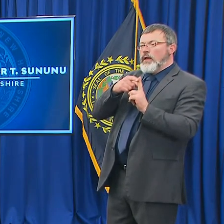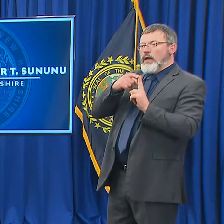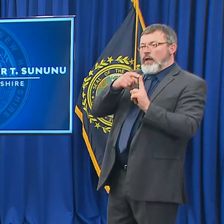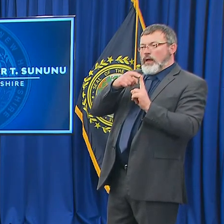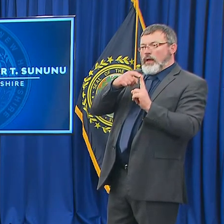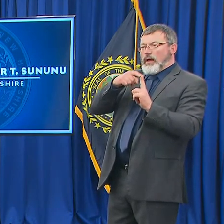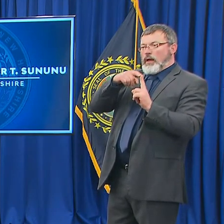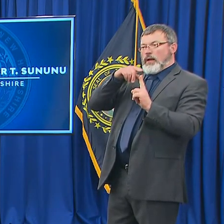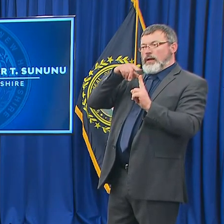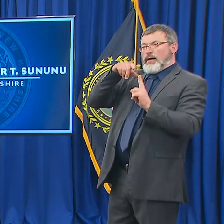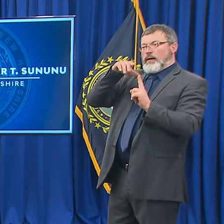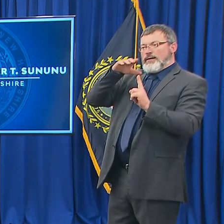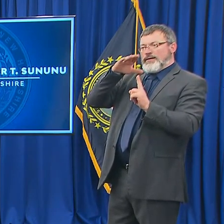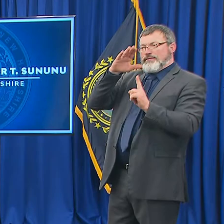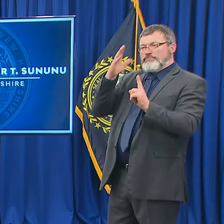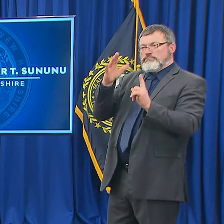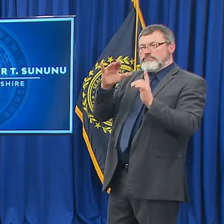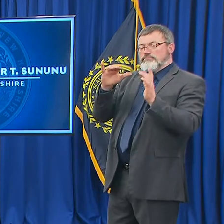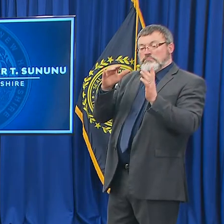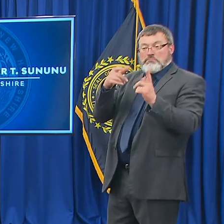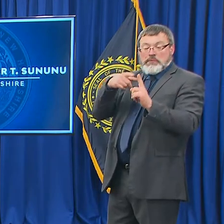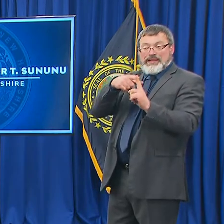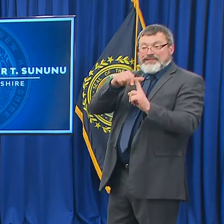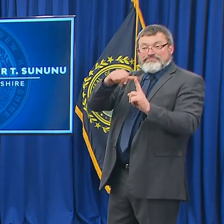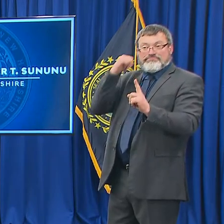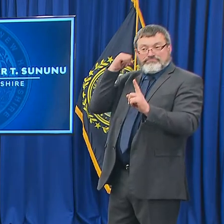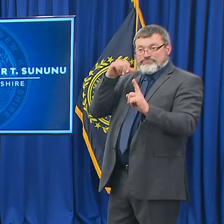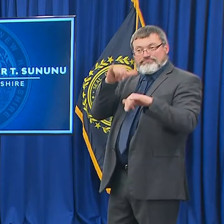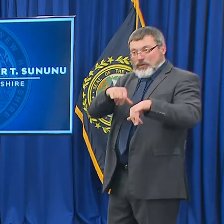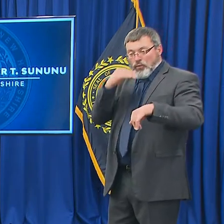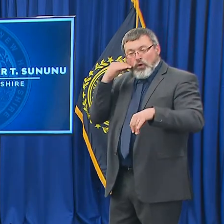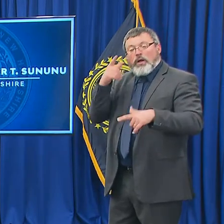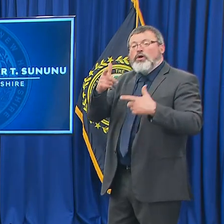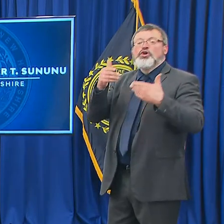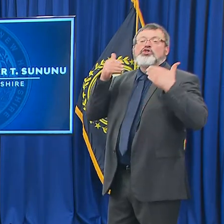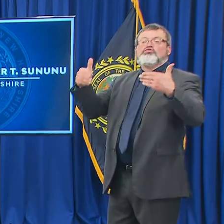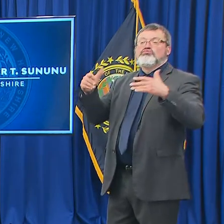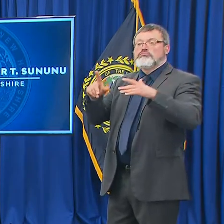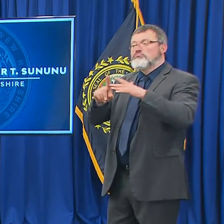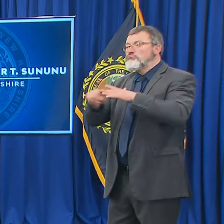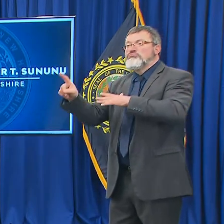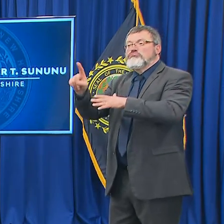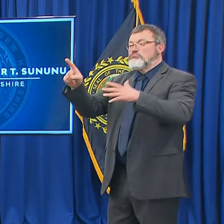sick from each one of those hockey players what exactly started this ramp beyond just there's